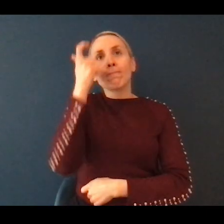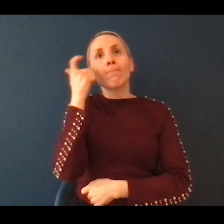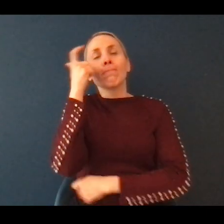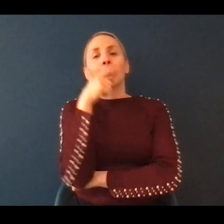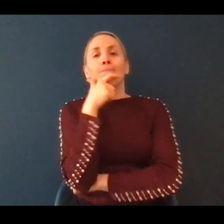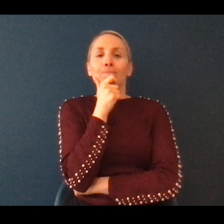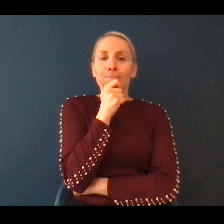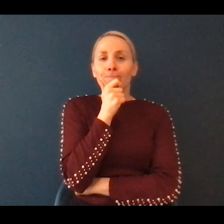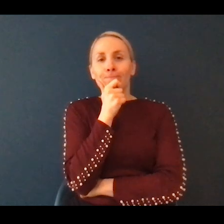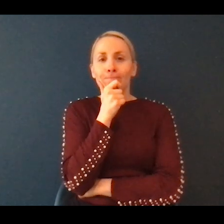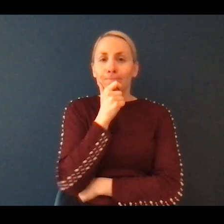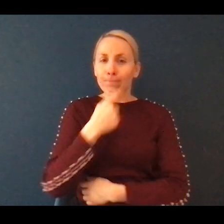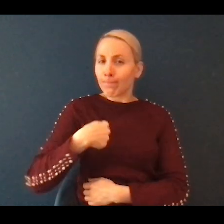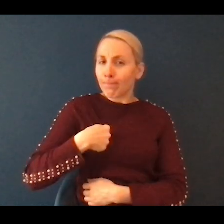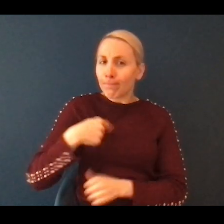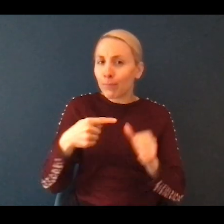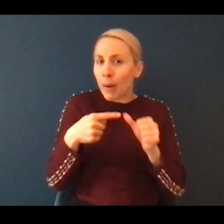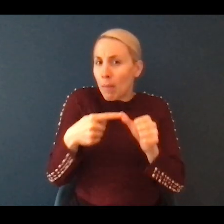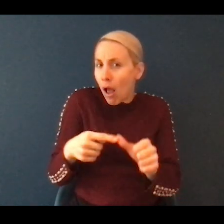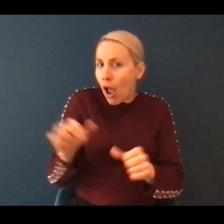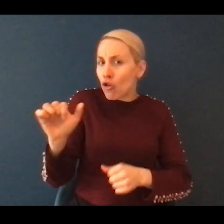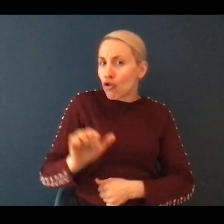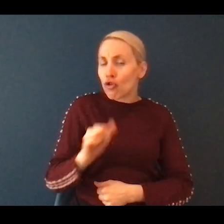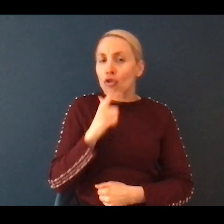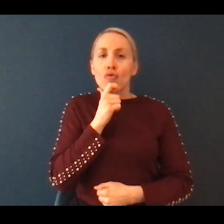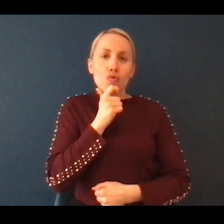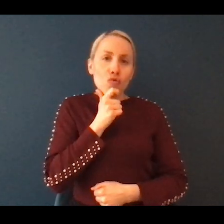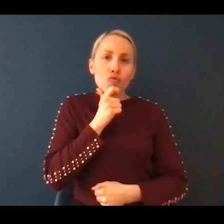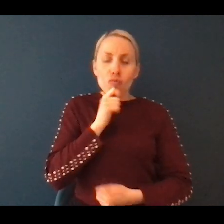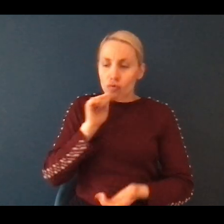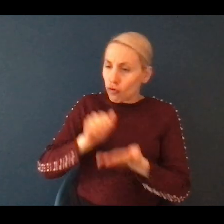it's right for you at this moment so we're hoping that some of our conversation today